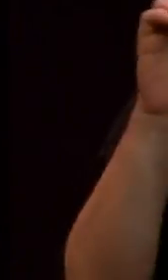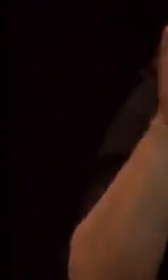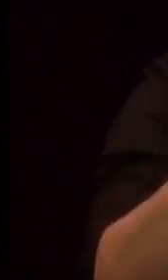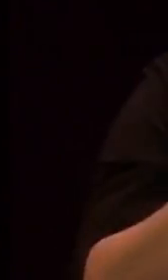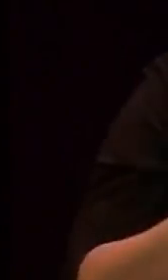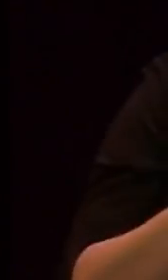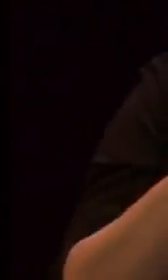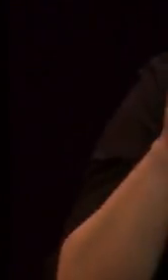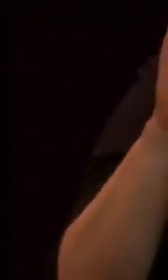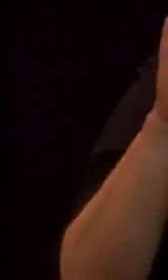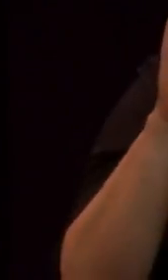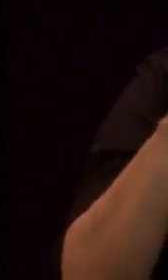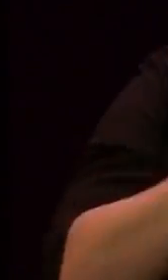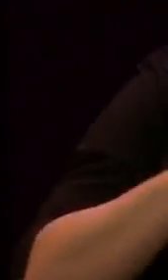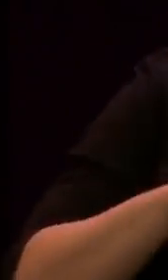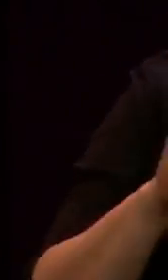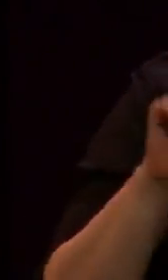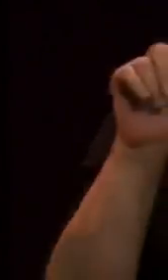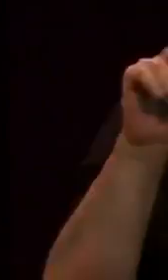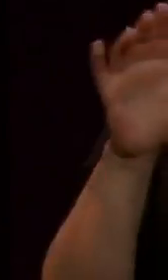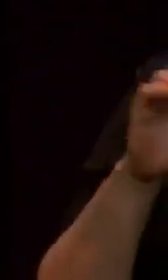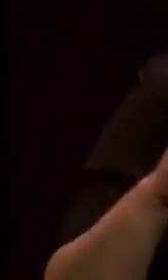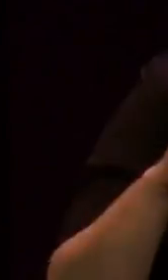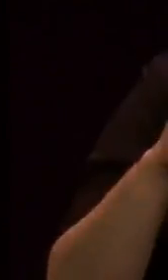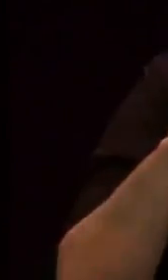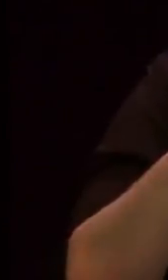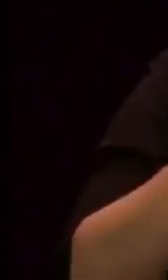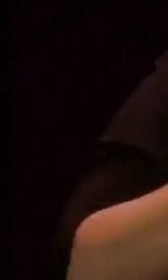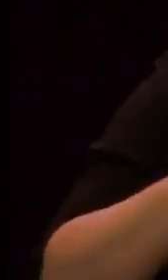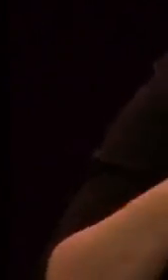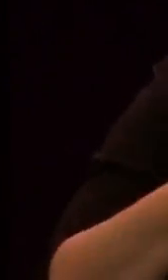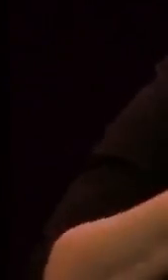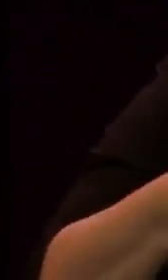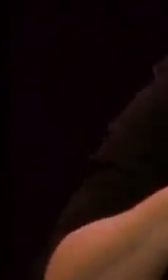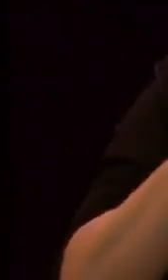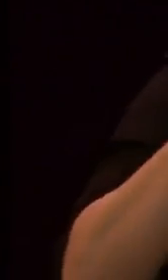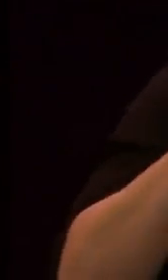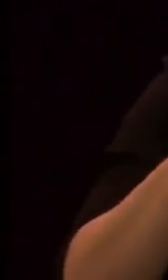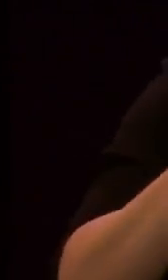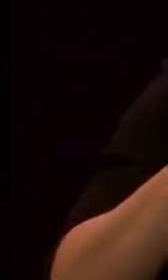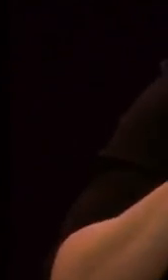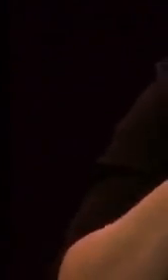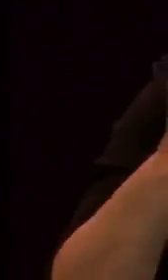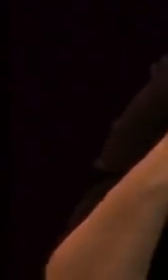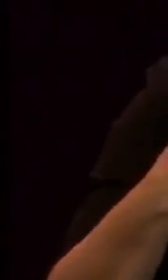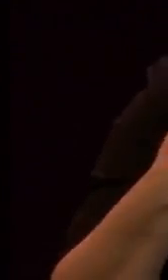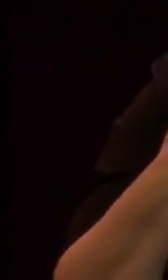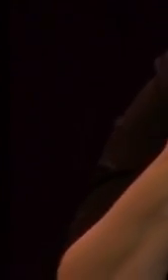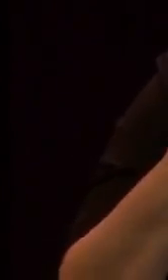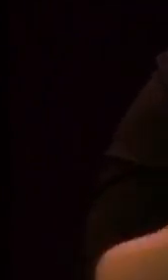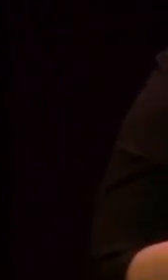AN ANC COMMISSIONER. SO I WAS MUCH INVOLVED IN THE EFFORTS BACK THEN. AND SINCE THEN IN TRYING TO FIND